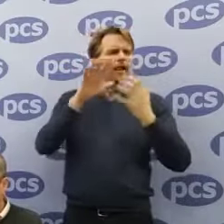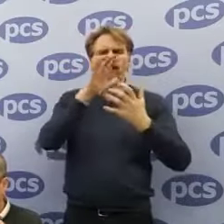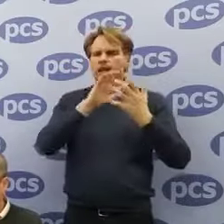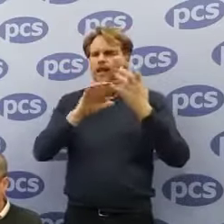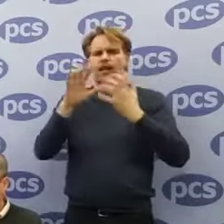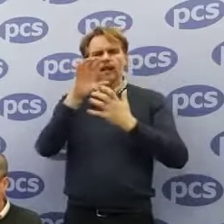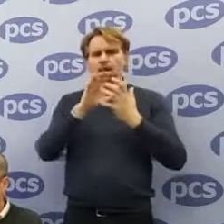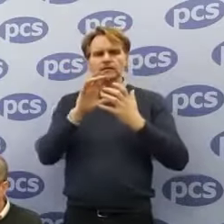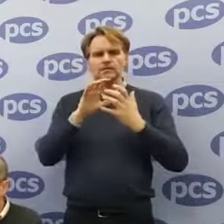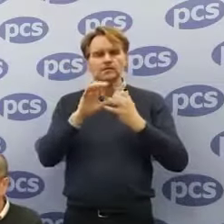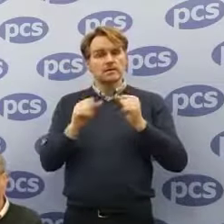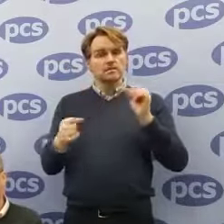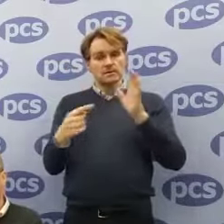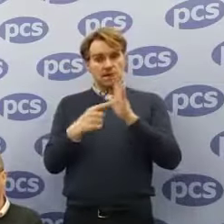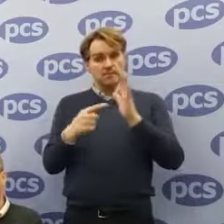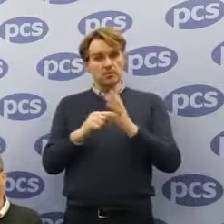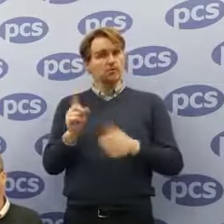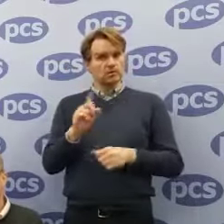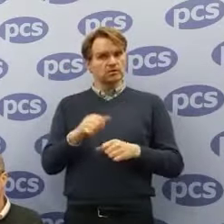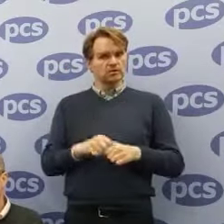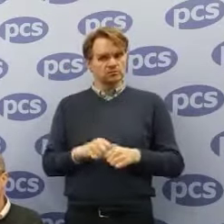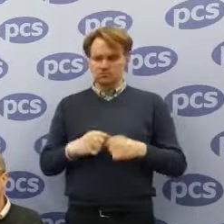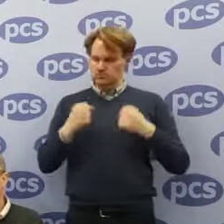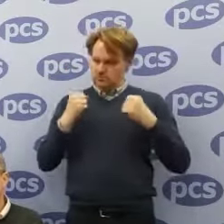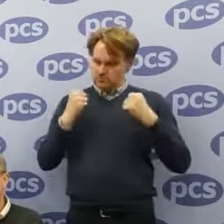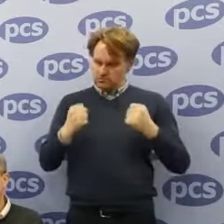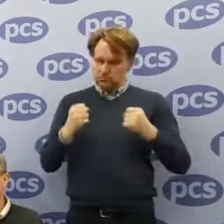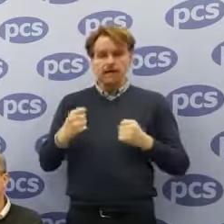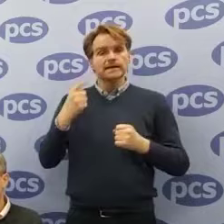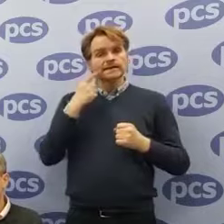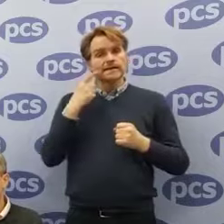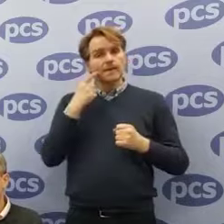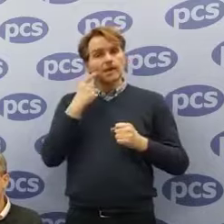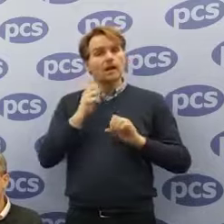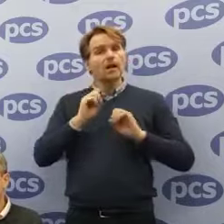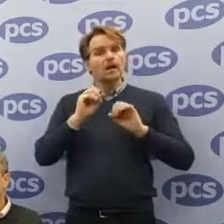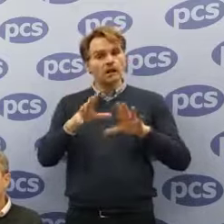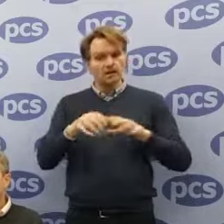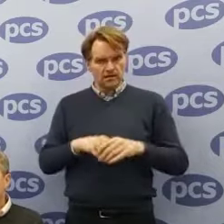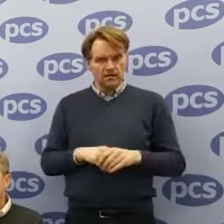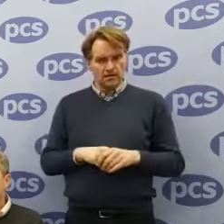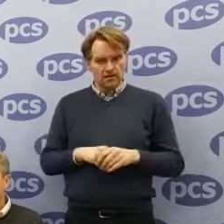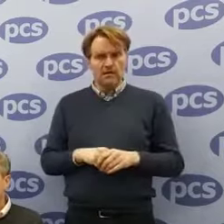but the simple way I would ask members to take this on board is this, that we need